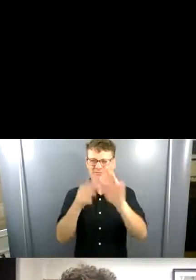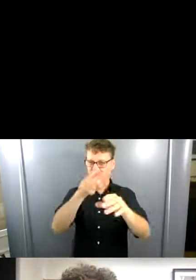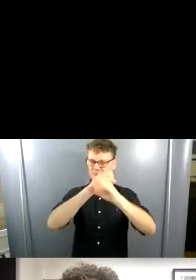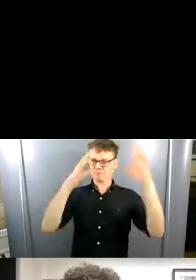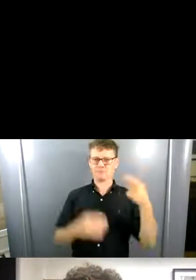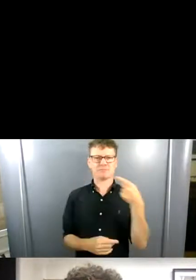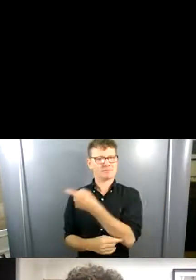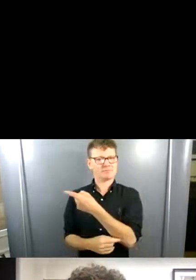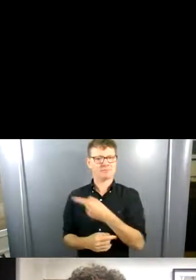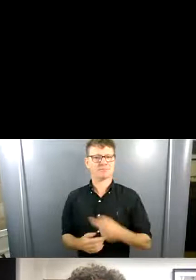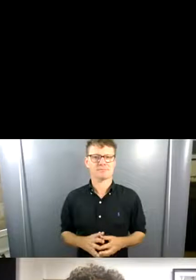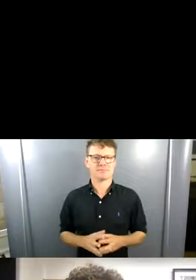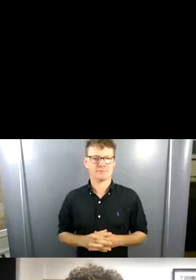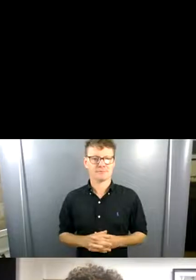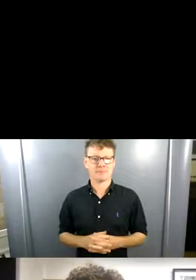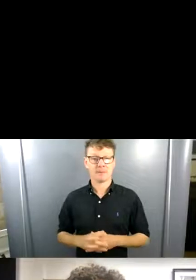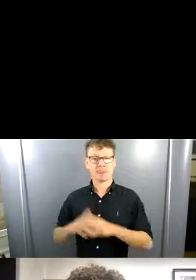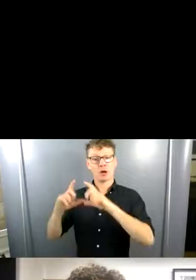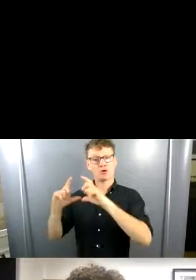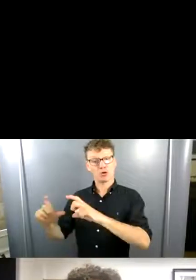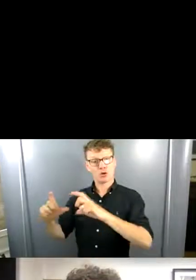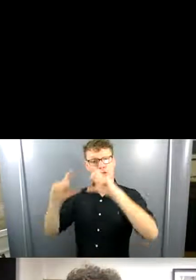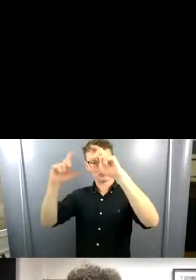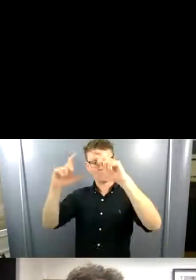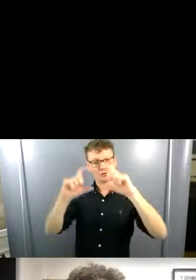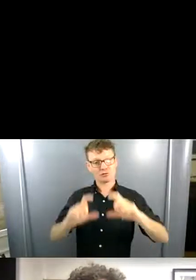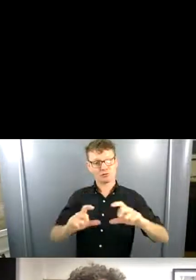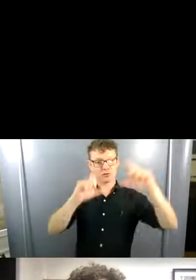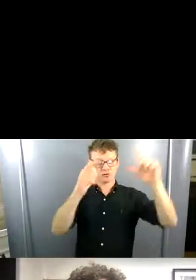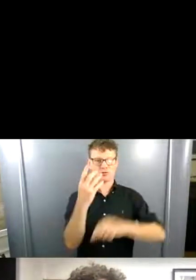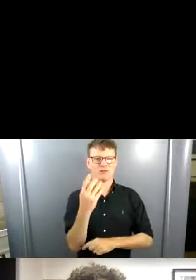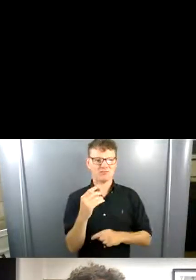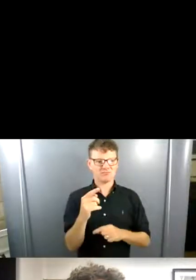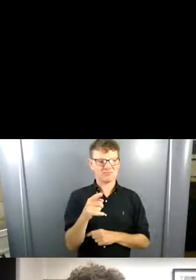so each of these circles shows a different language family so Mawng is part of the Iwaidjan